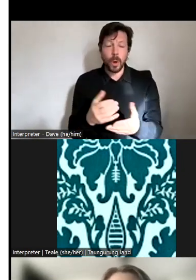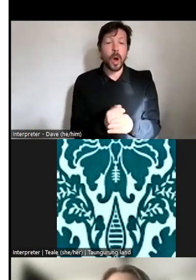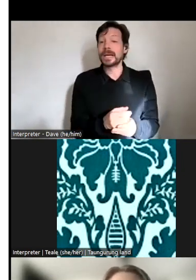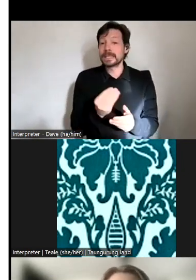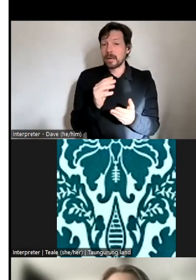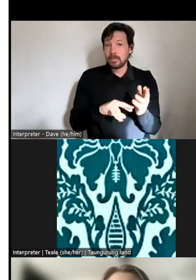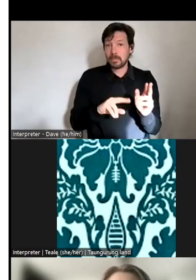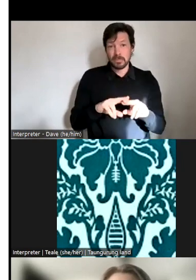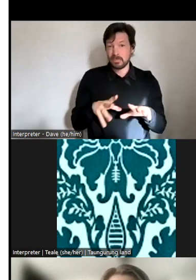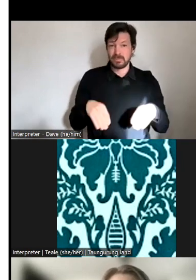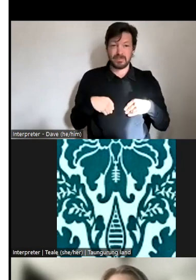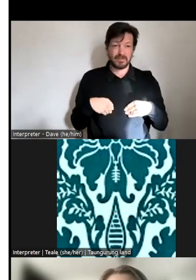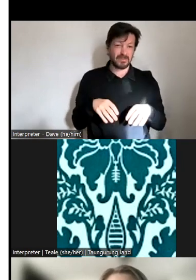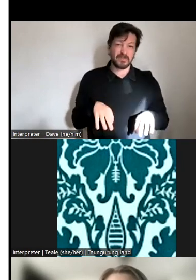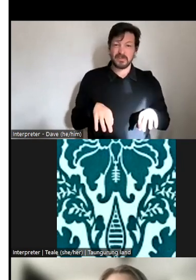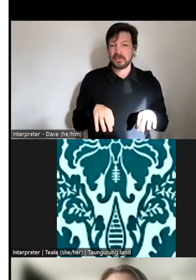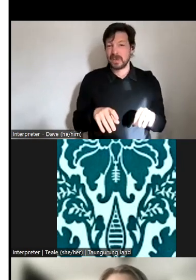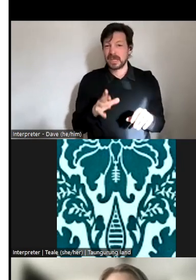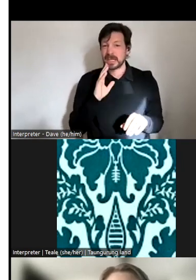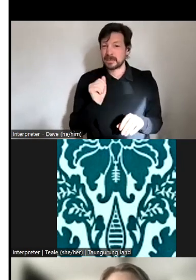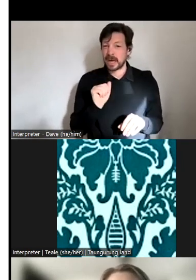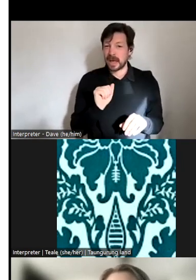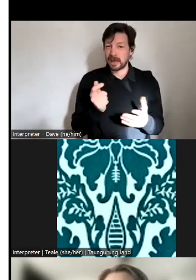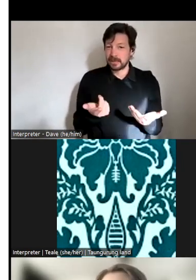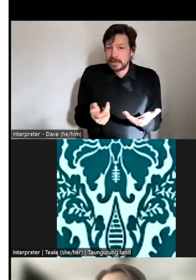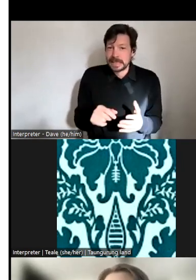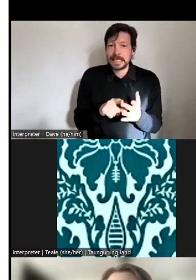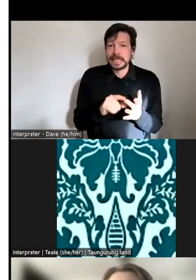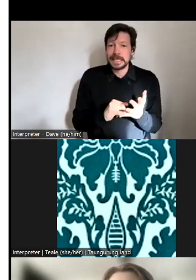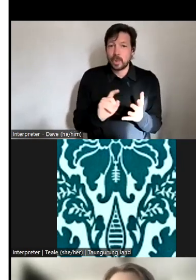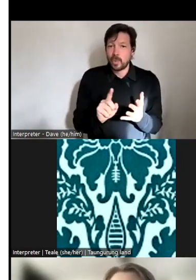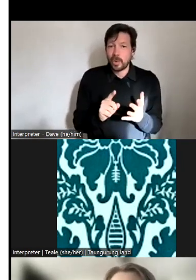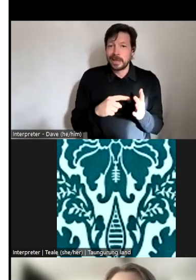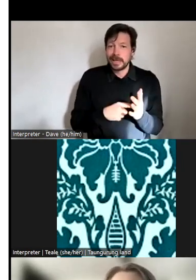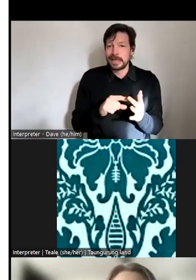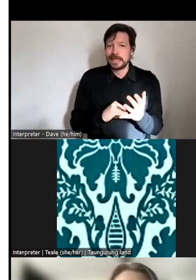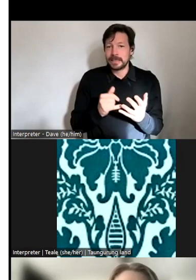this is not gonna make any difference to decision making for us. And then other people find